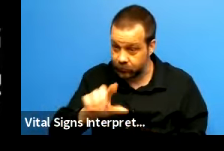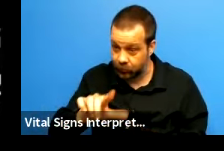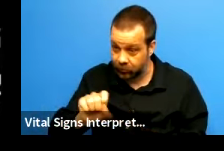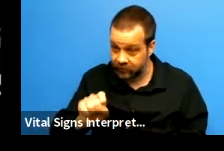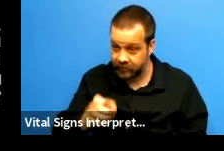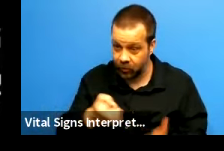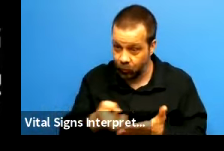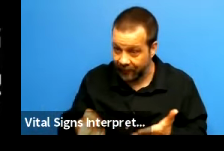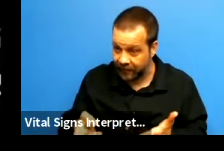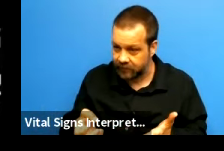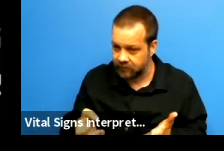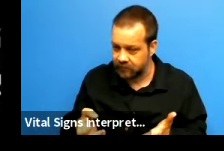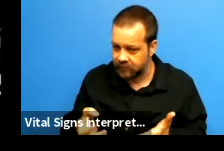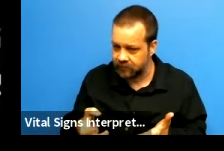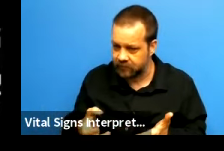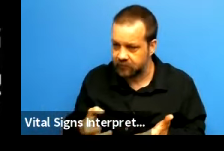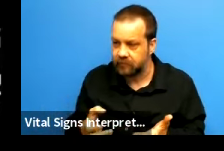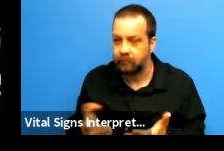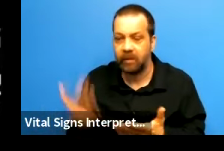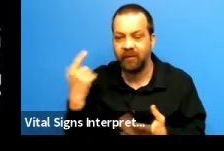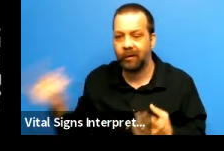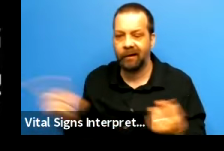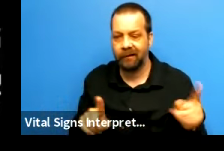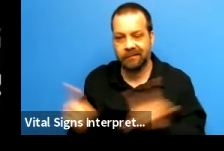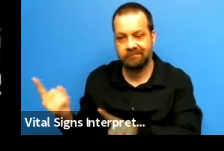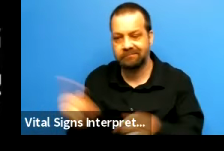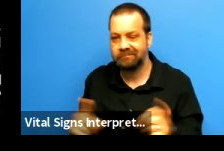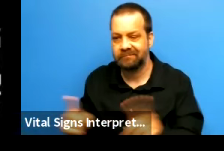and not have others mix in that area.